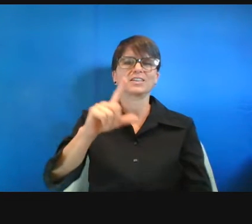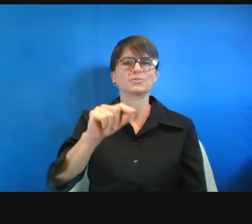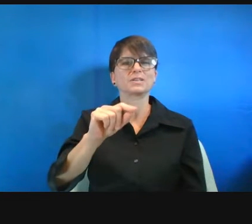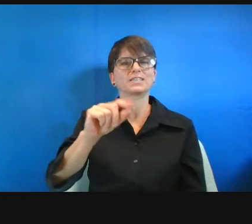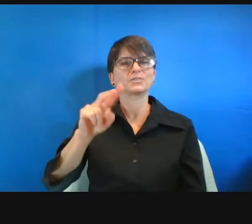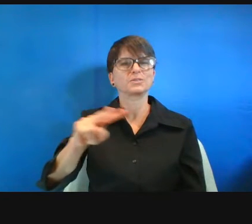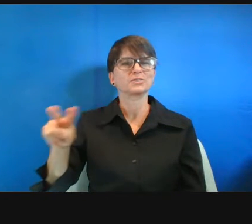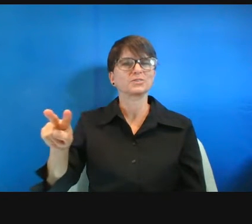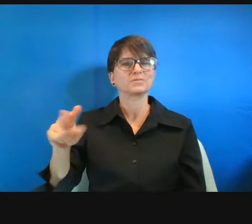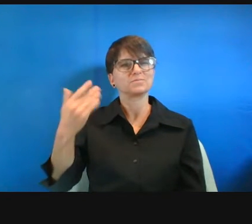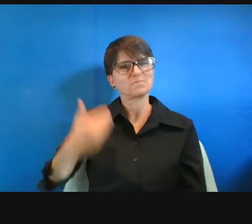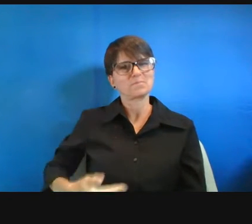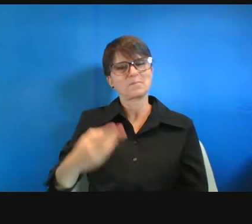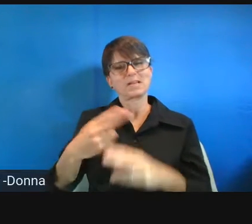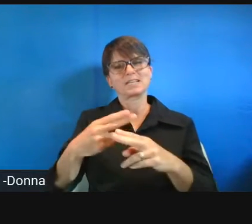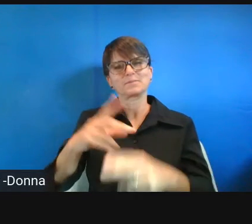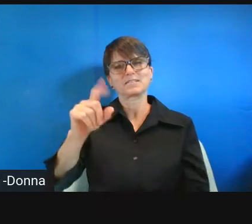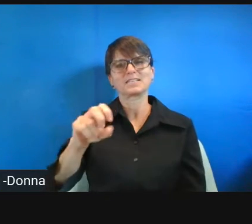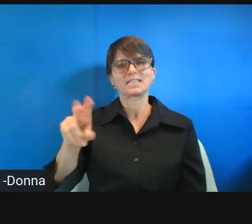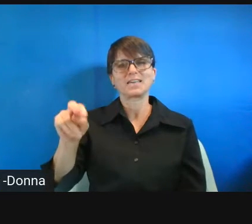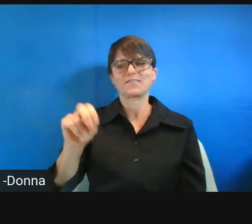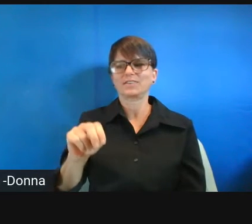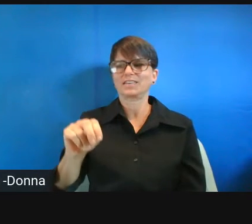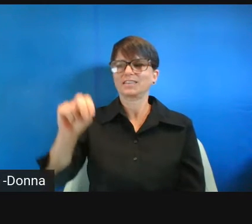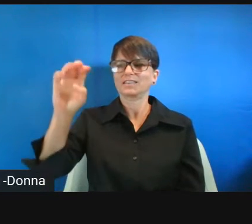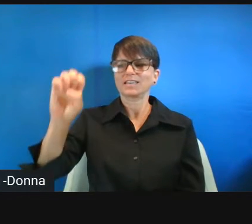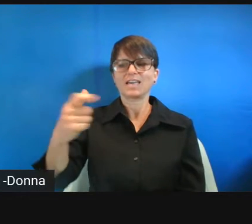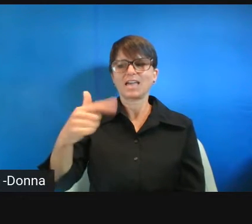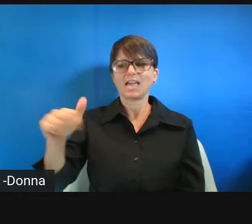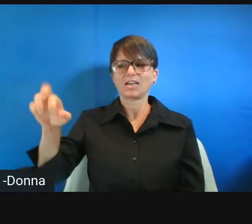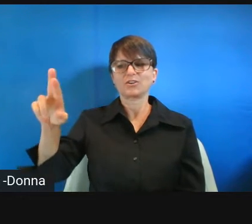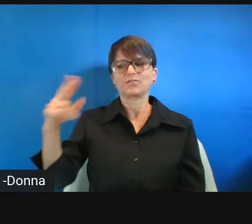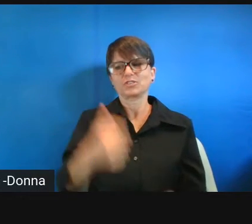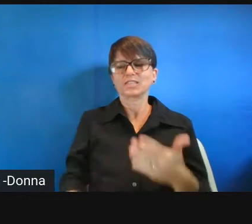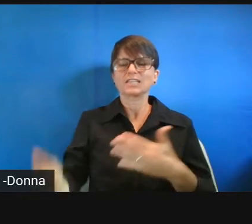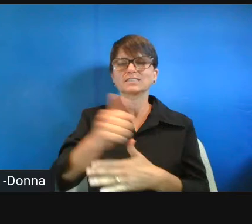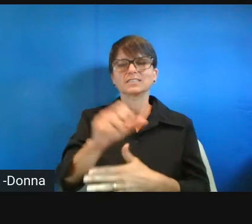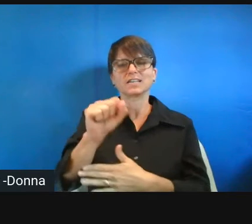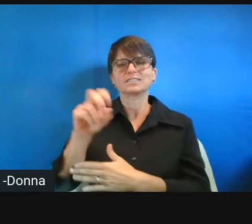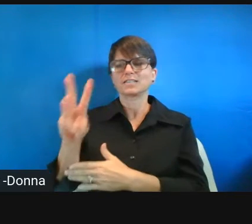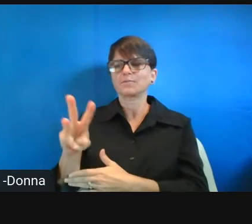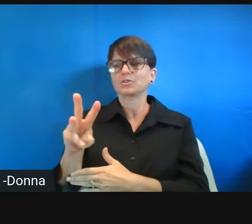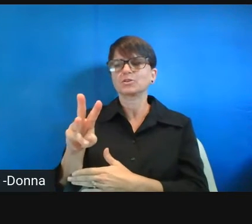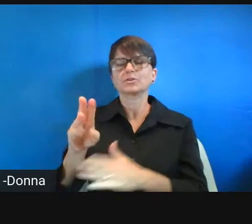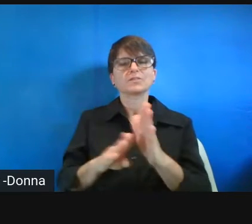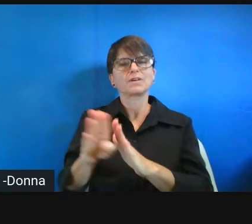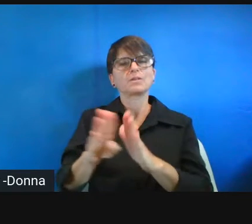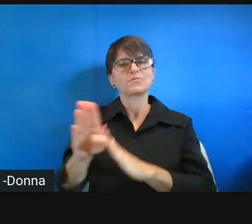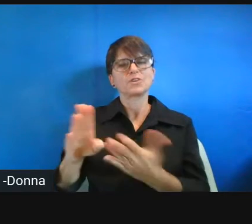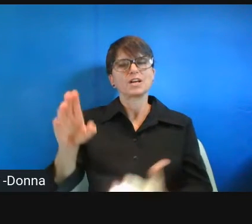My name is Devin Egger, senior software developer at HDC and writer at Master WP, and I'm your host for the final session today.